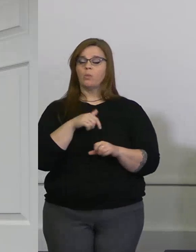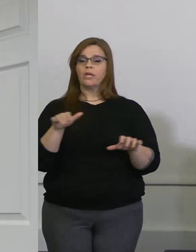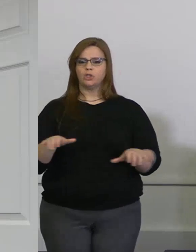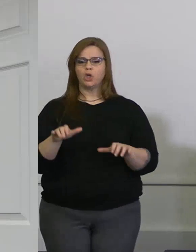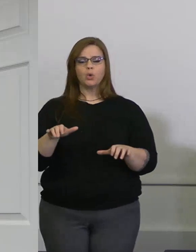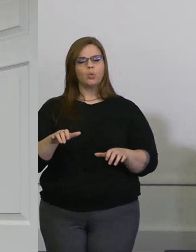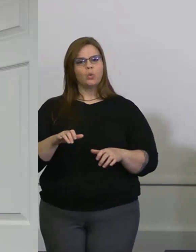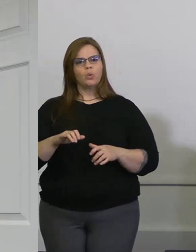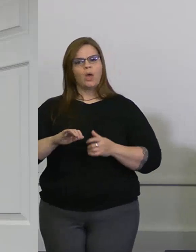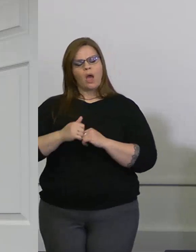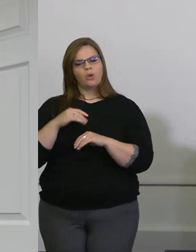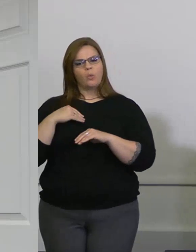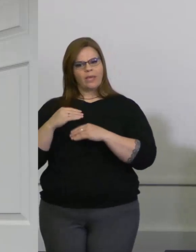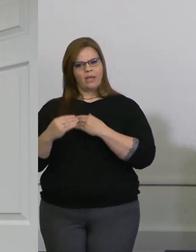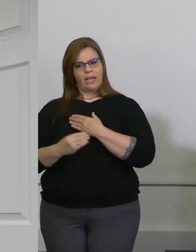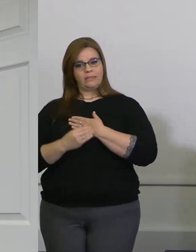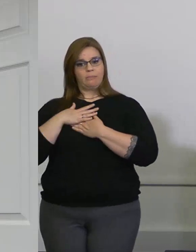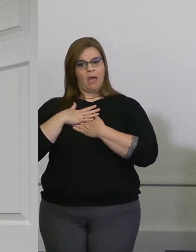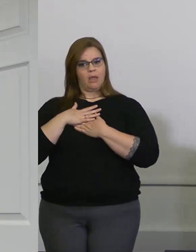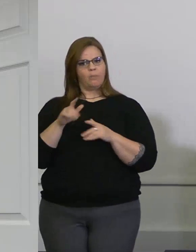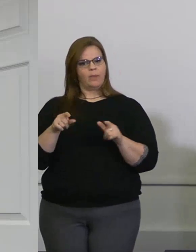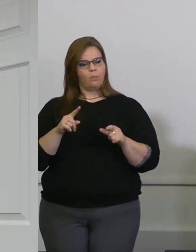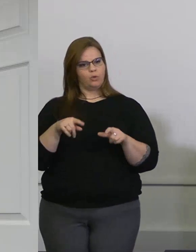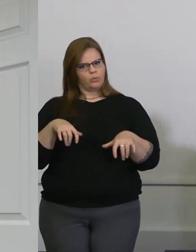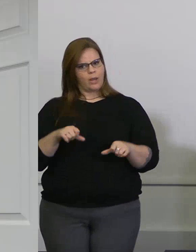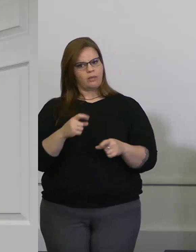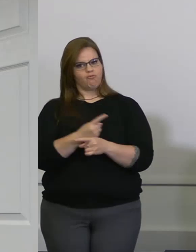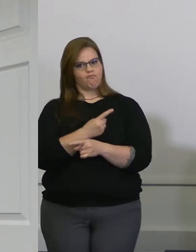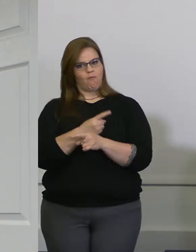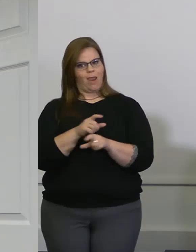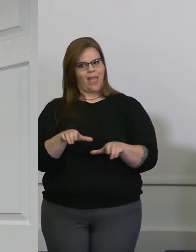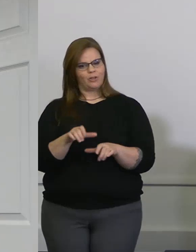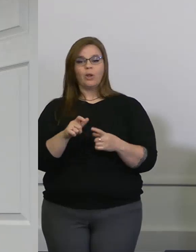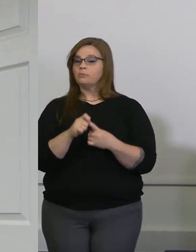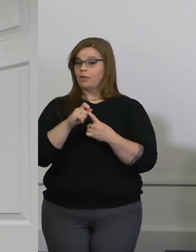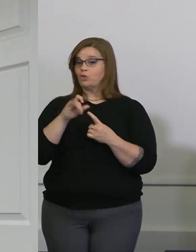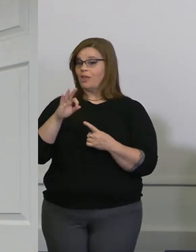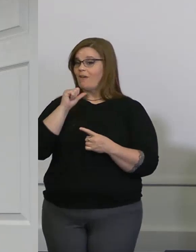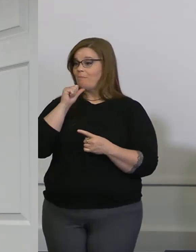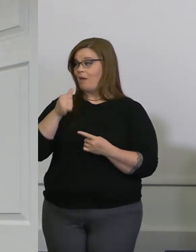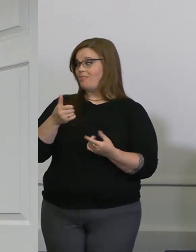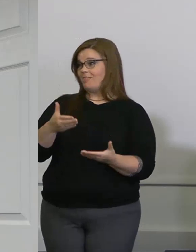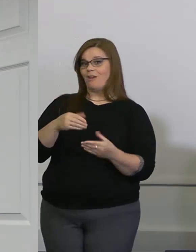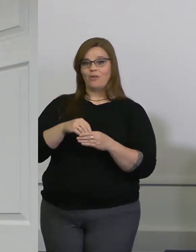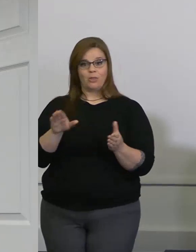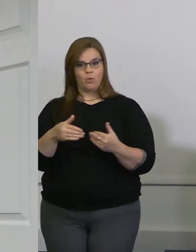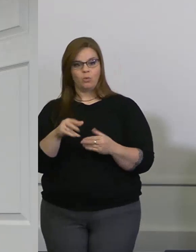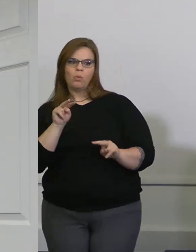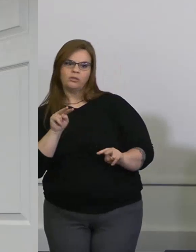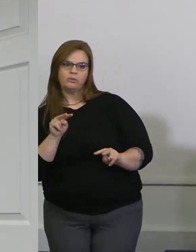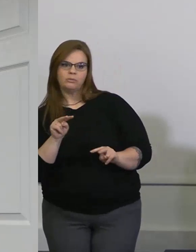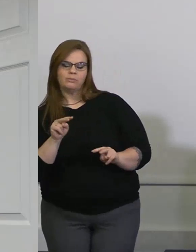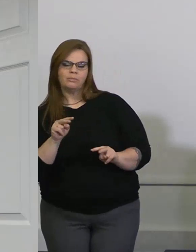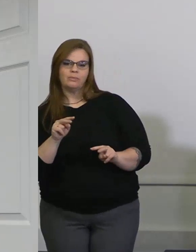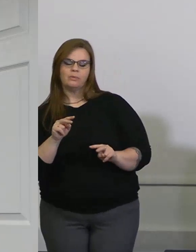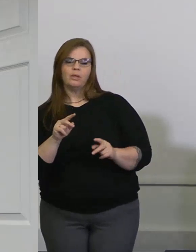down to how do we inspire people to take the right action, Especially when I'm not in the room to avoid that Miss action.